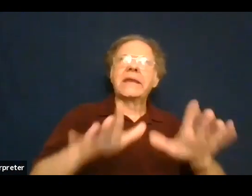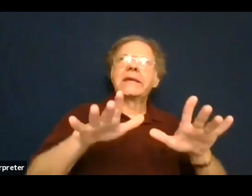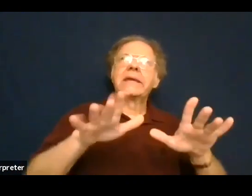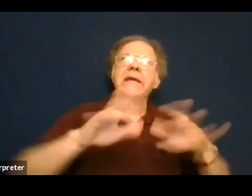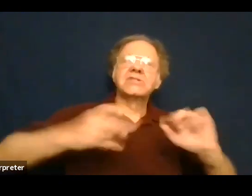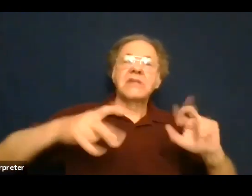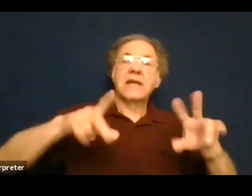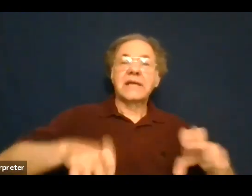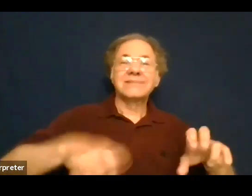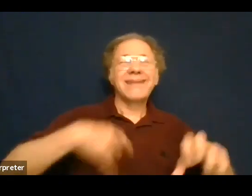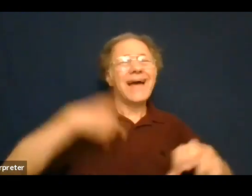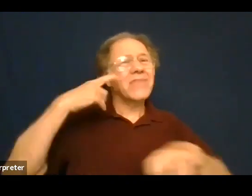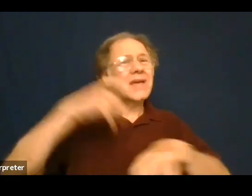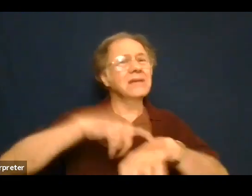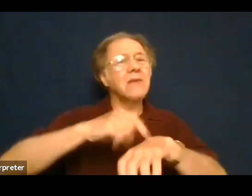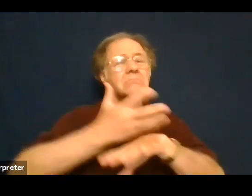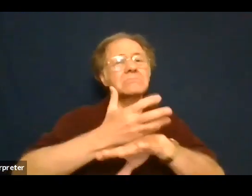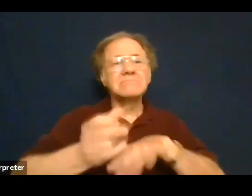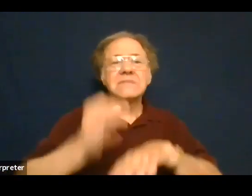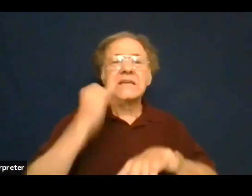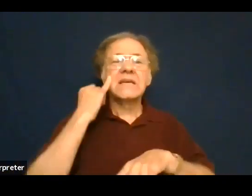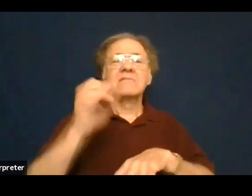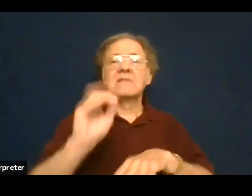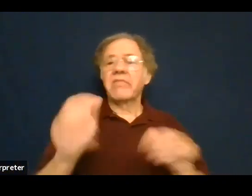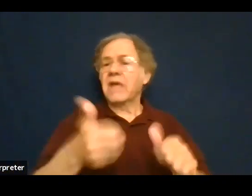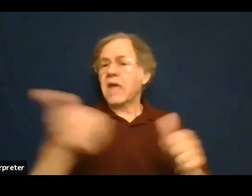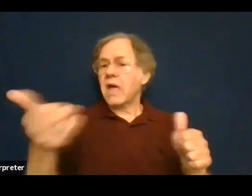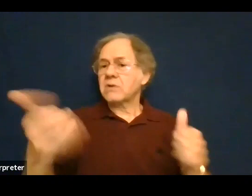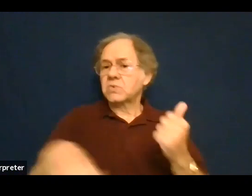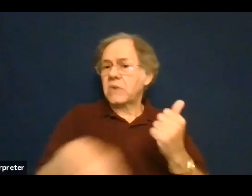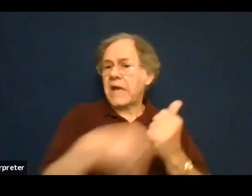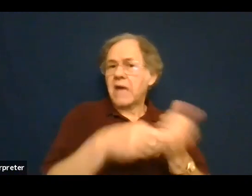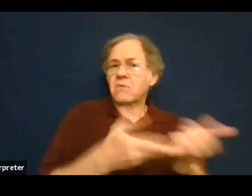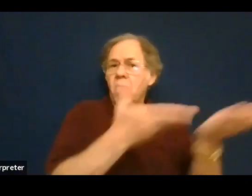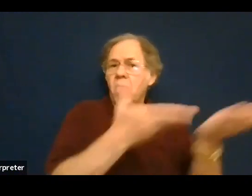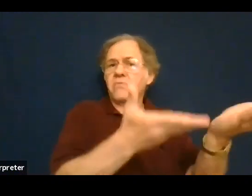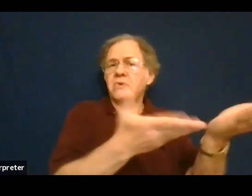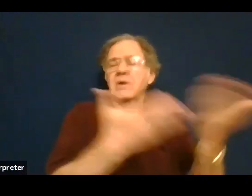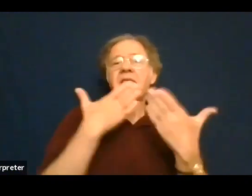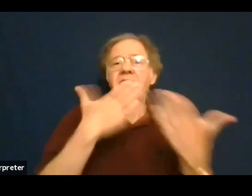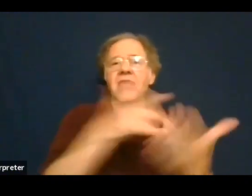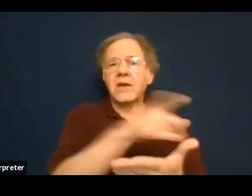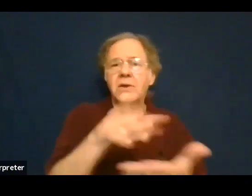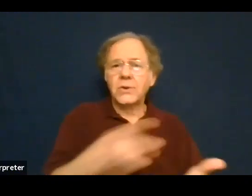so unless anybody has anything else they would like to offer, I'd like to thank everybody for lasting for an hour and a half.